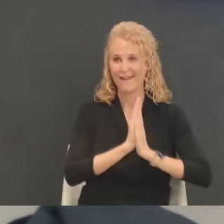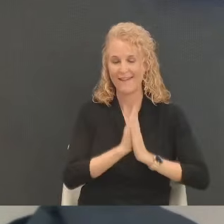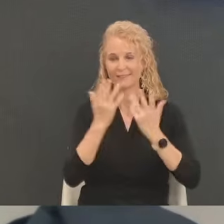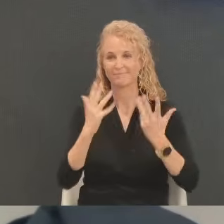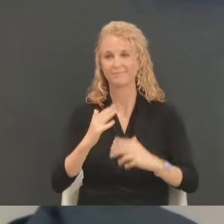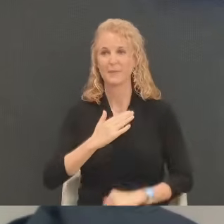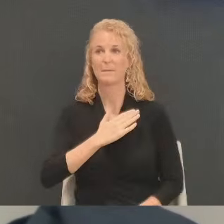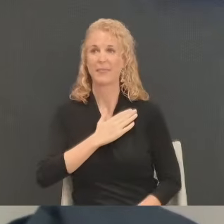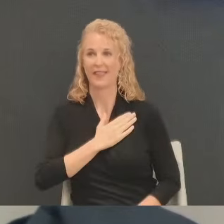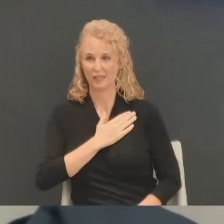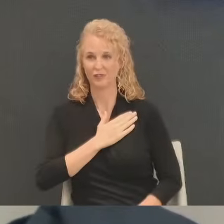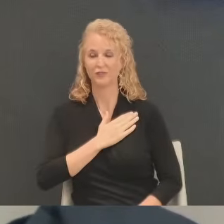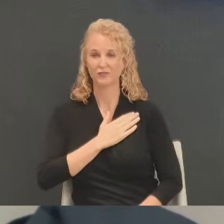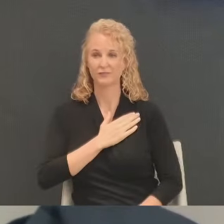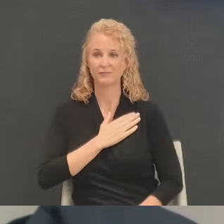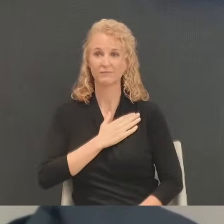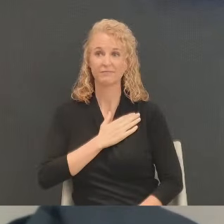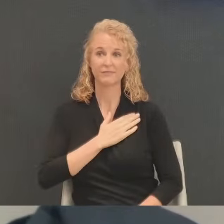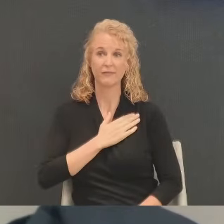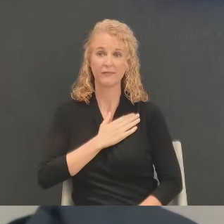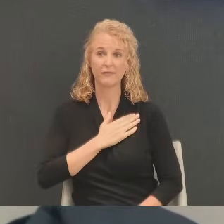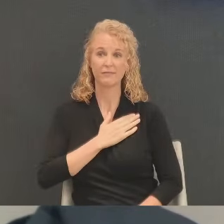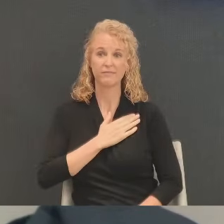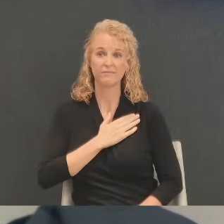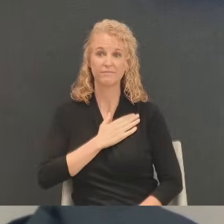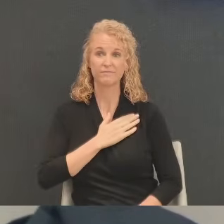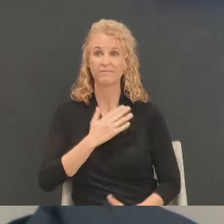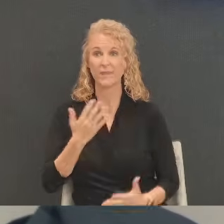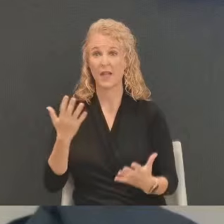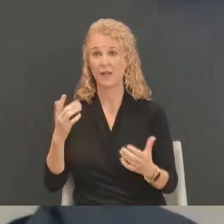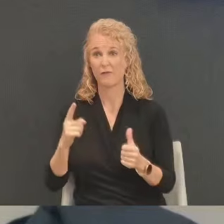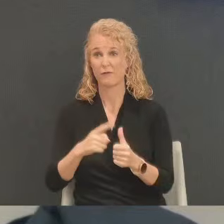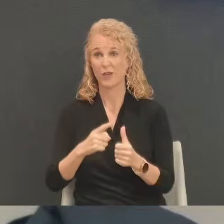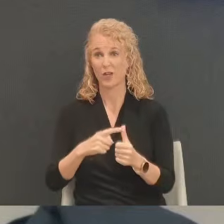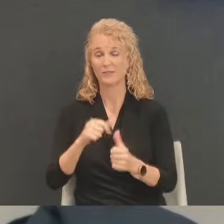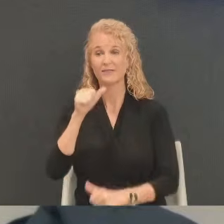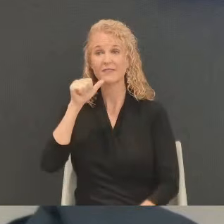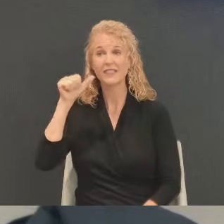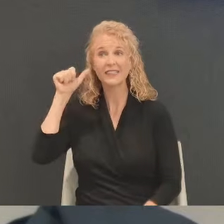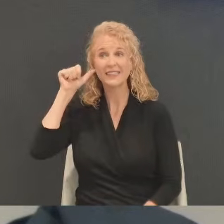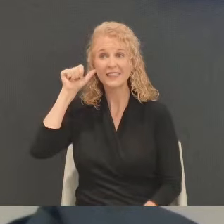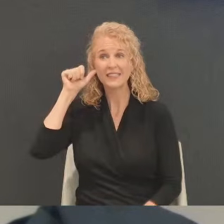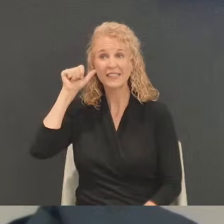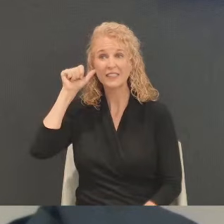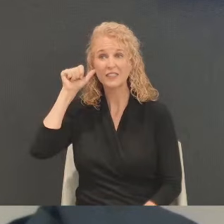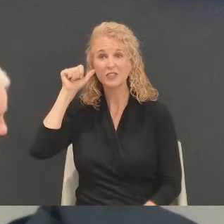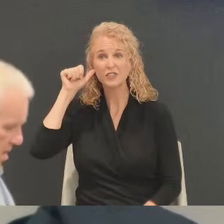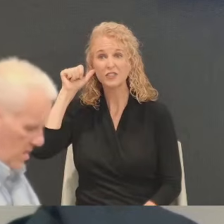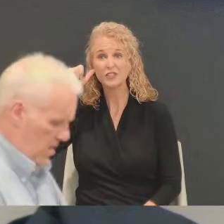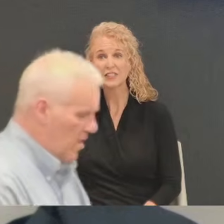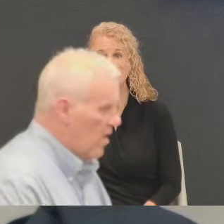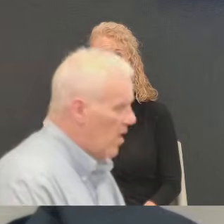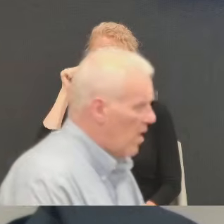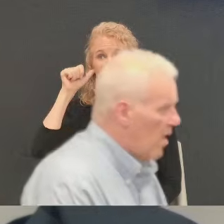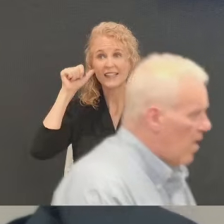of allegiance. I'd like to acknowledge yesterday they had a recognition and celebration of Deputy